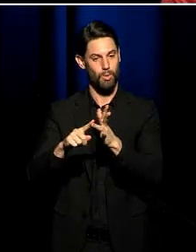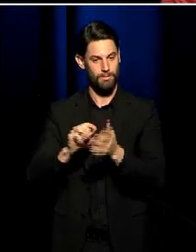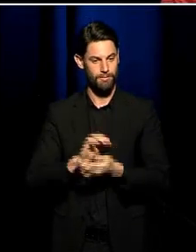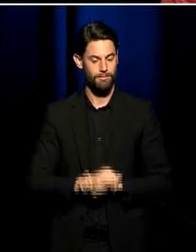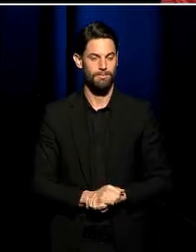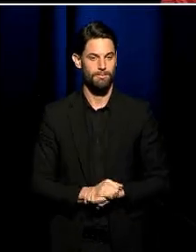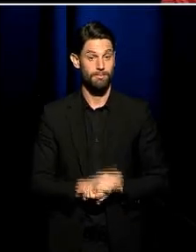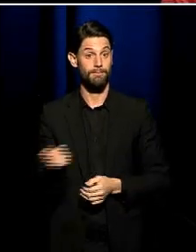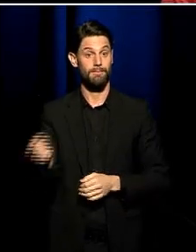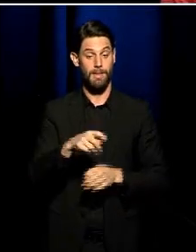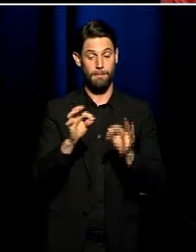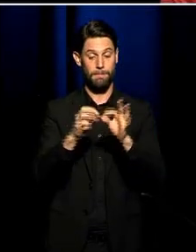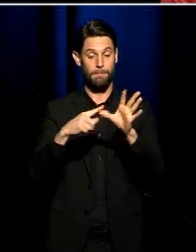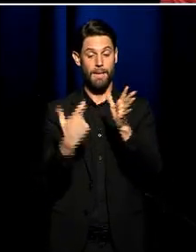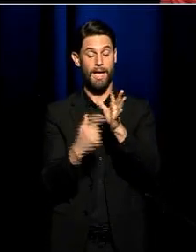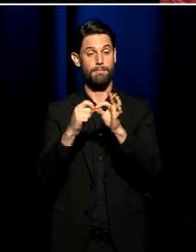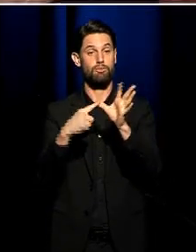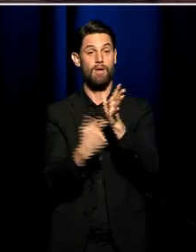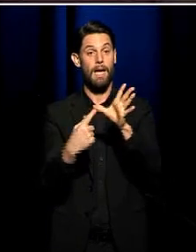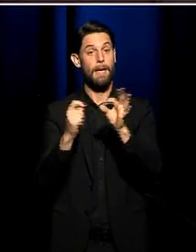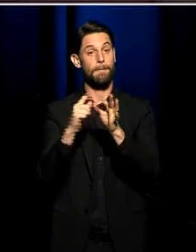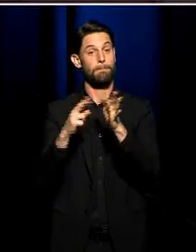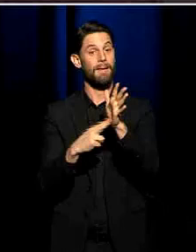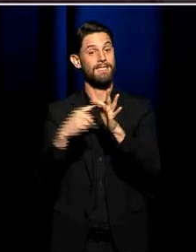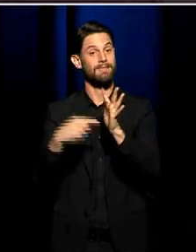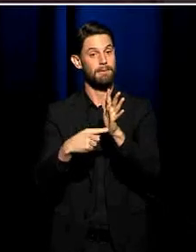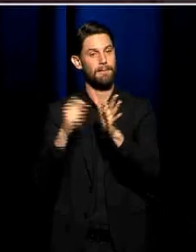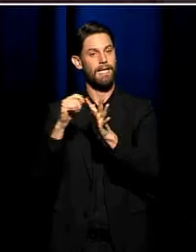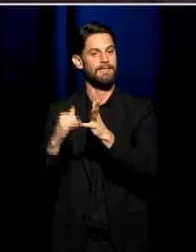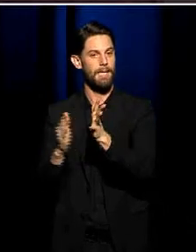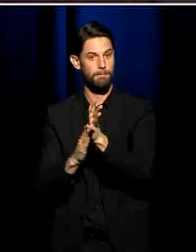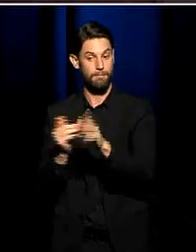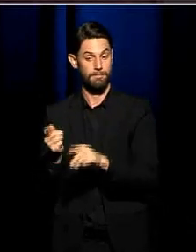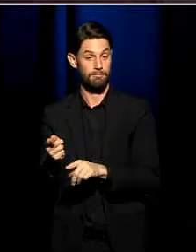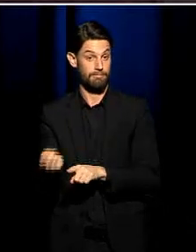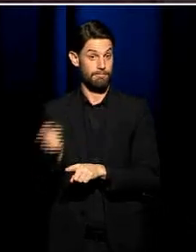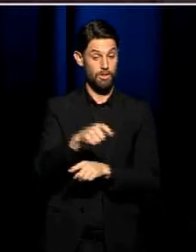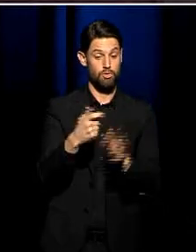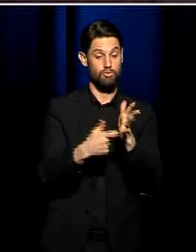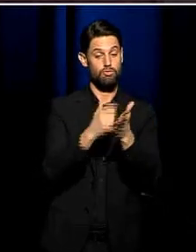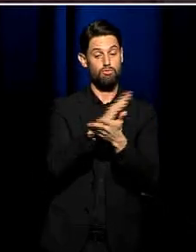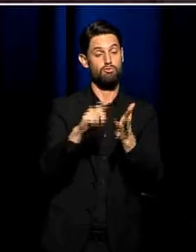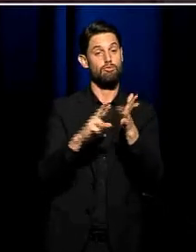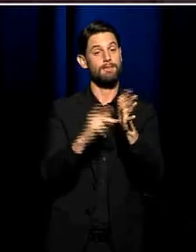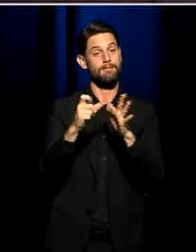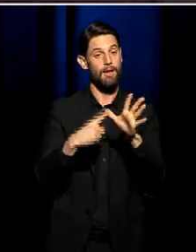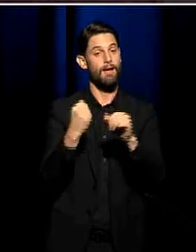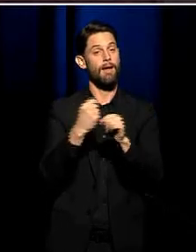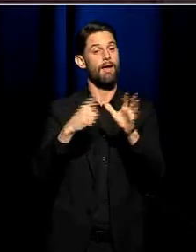Barbara Bennett PSM to my extreme left, Professor Rhonda Galbally AC two from me